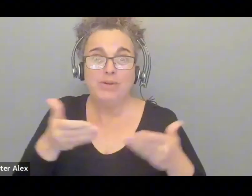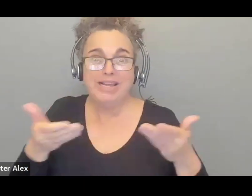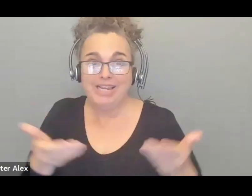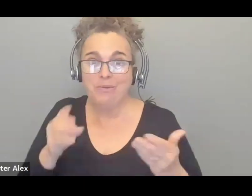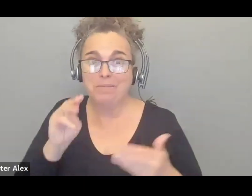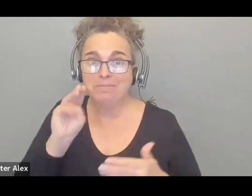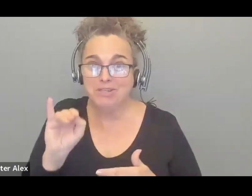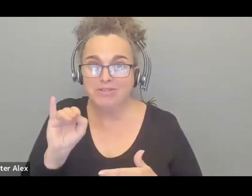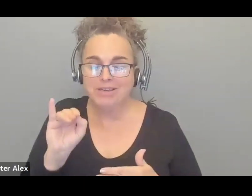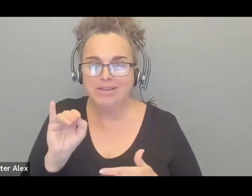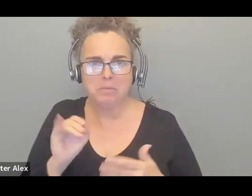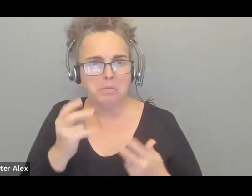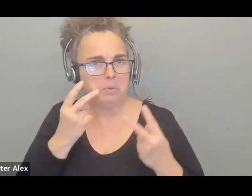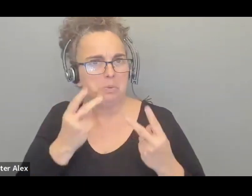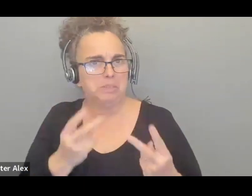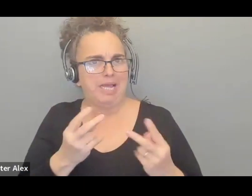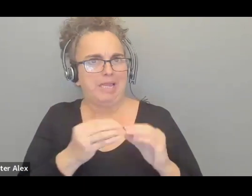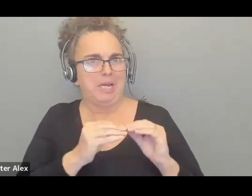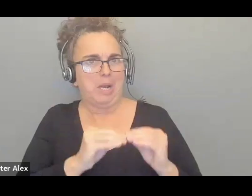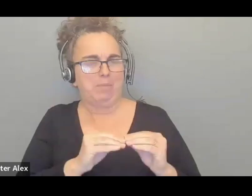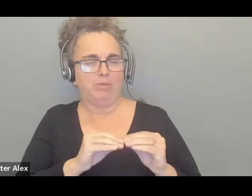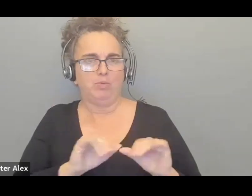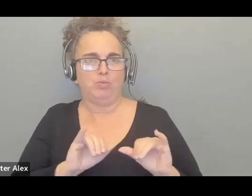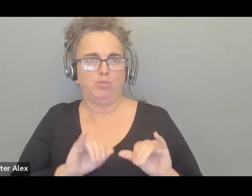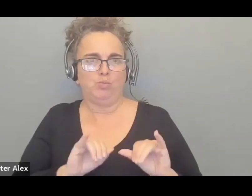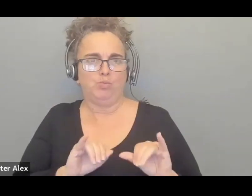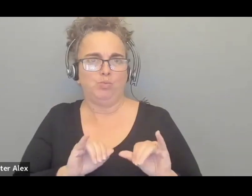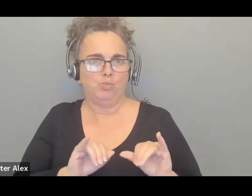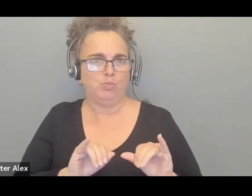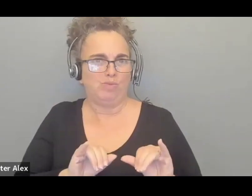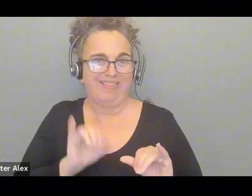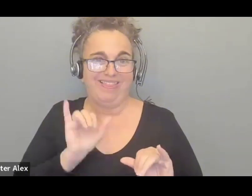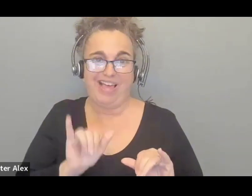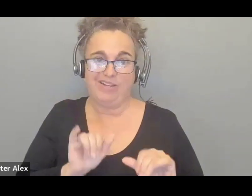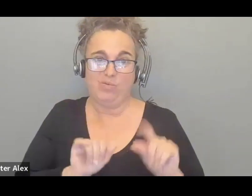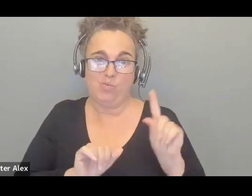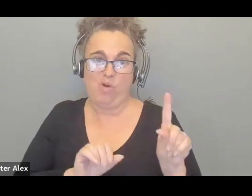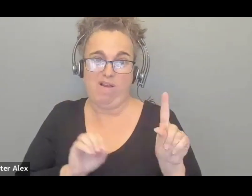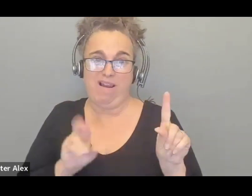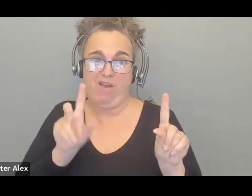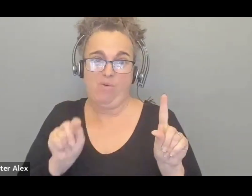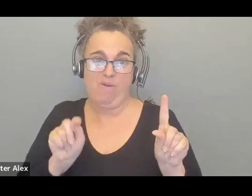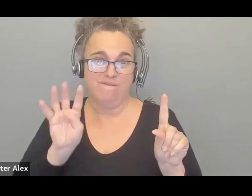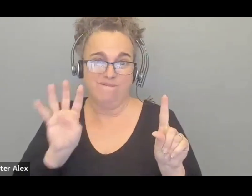And when you look at the numbers, that's almost one fourth of the population.